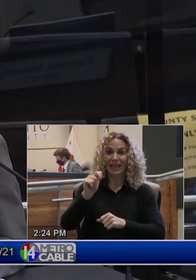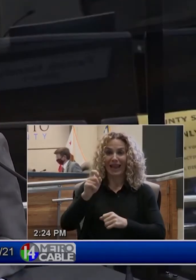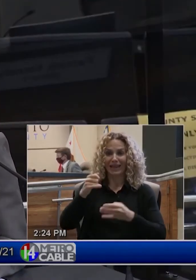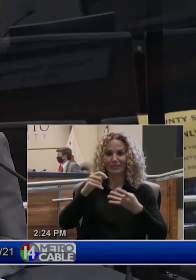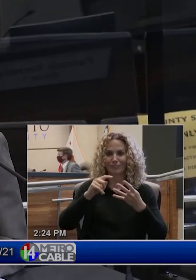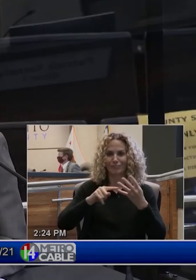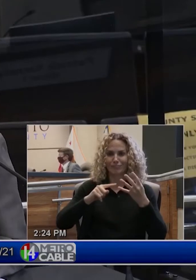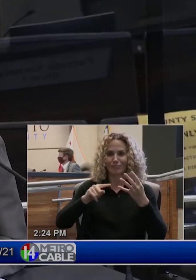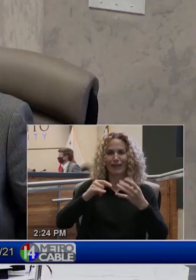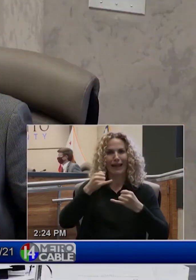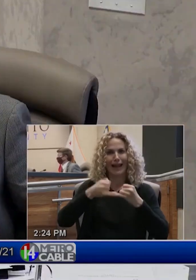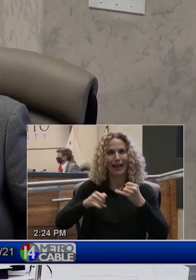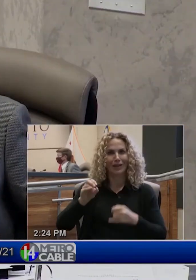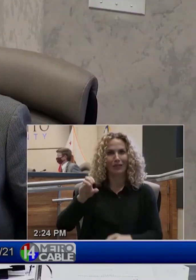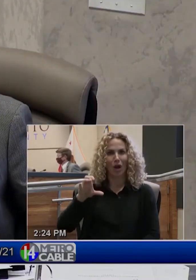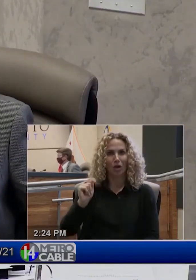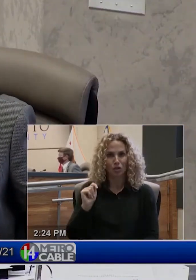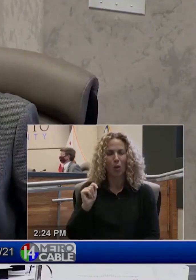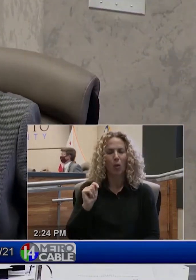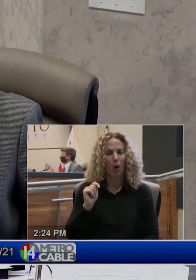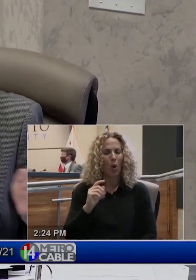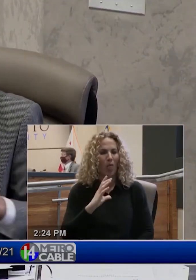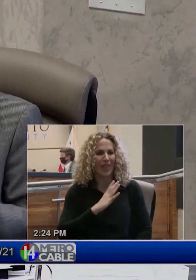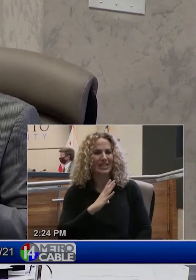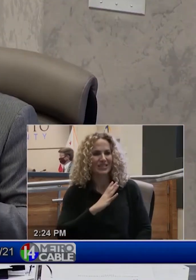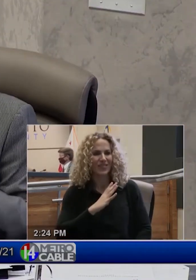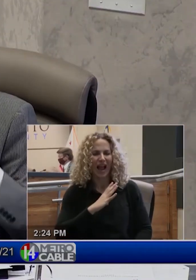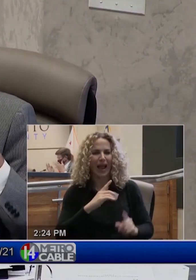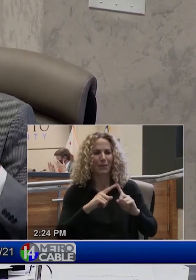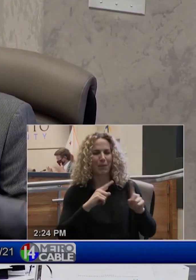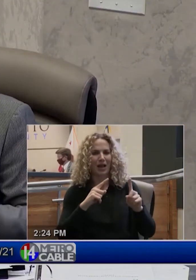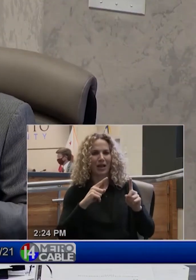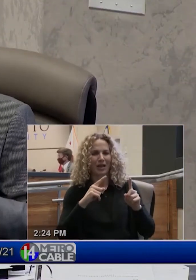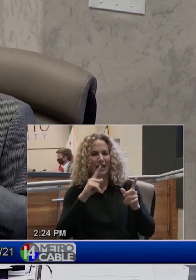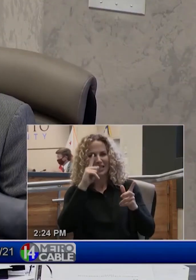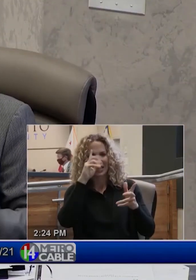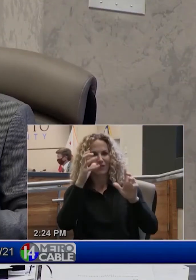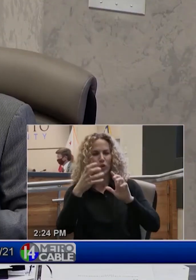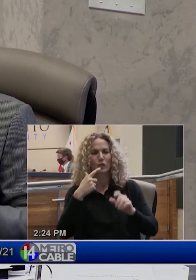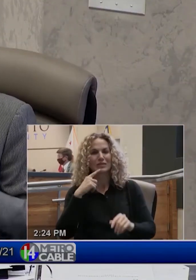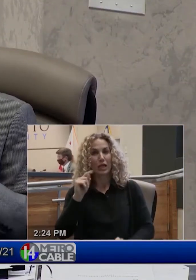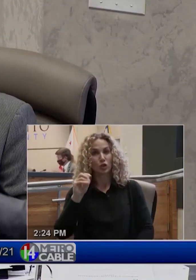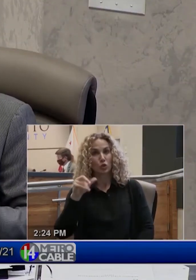AND THAT WILL BE IN OCTOBER? >> THAT FINE.